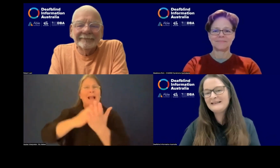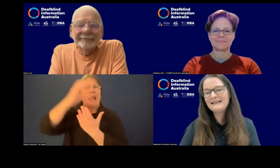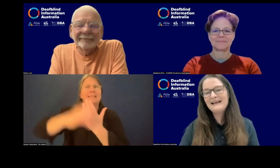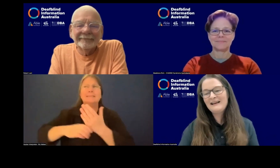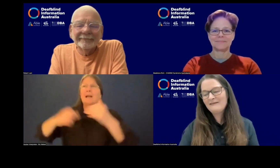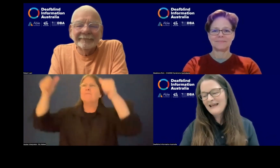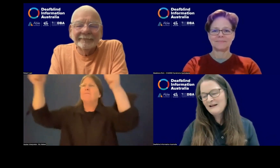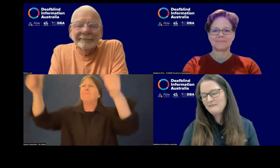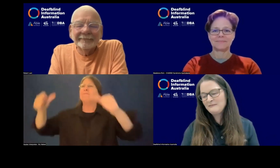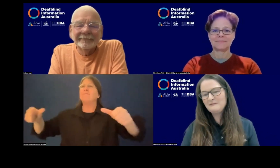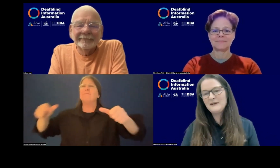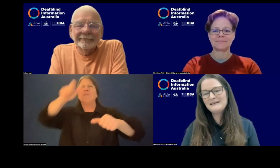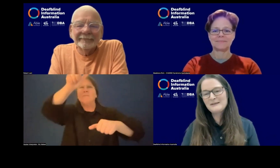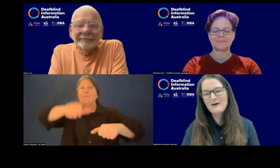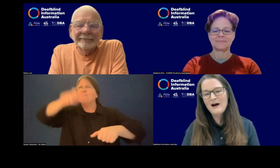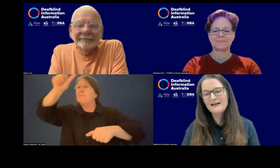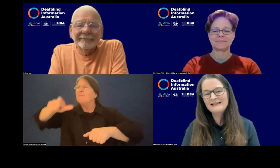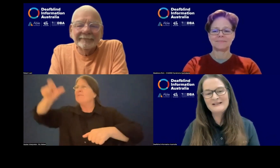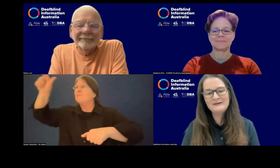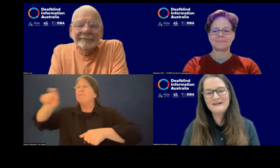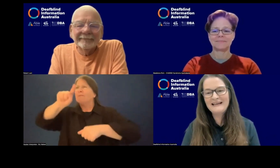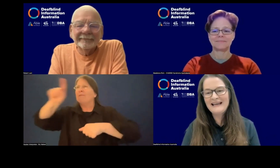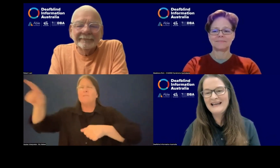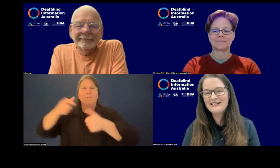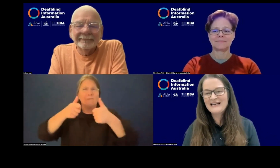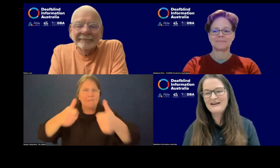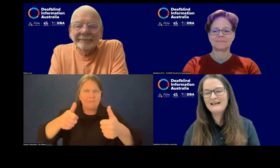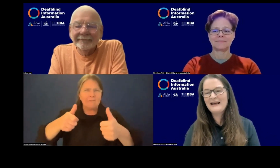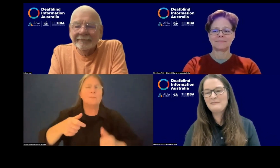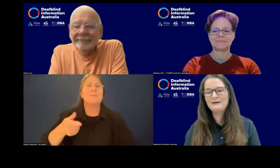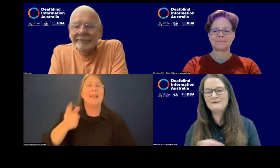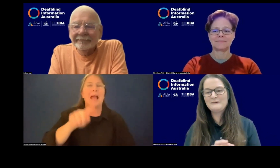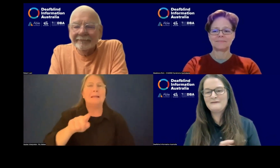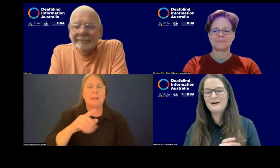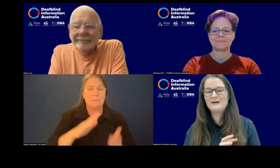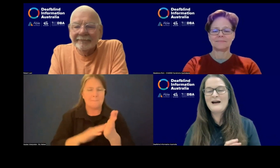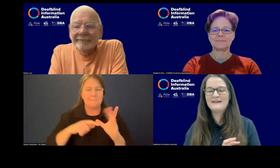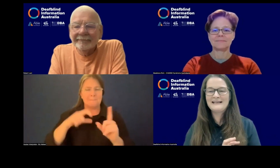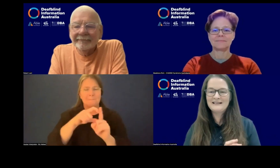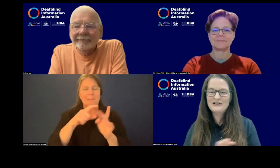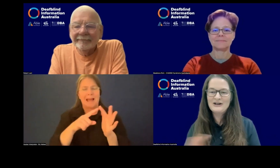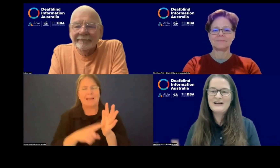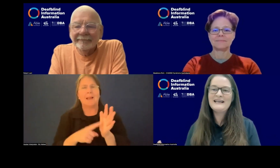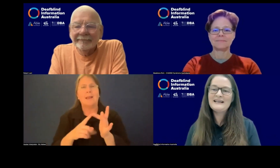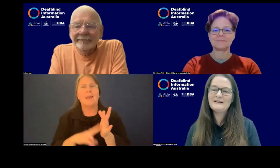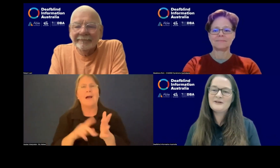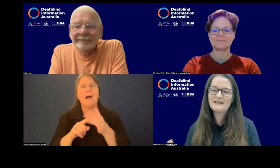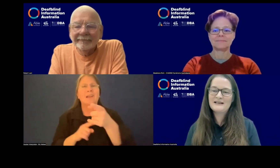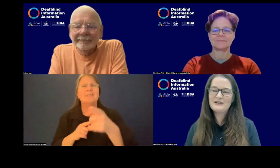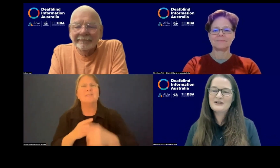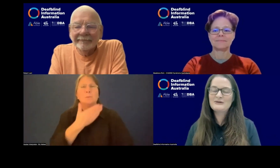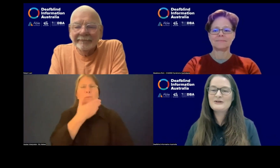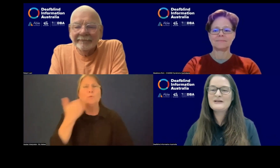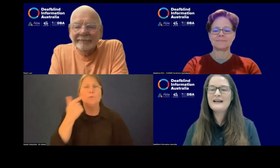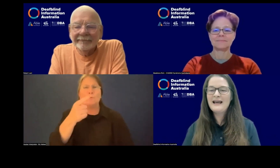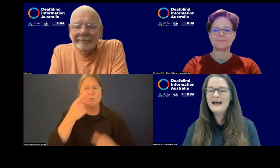Madelene, for that inspiring story and sharing that beautiful photographic journey of your son Sean.